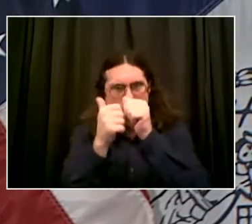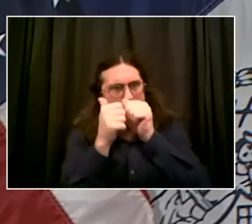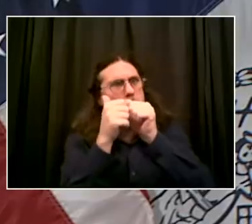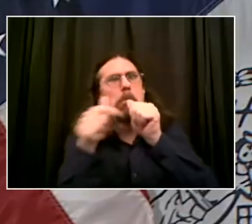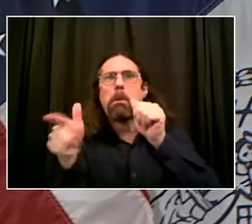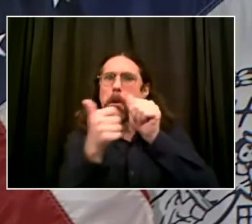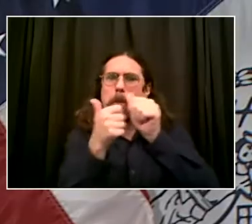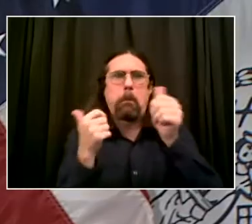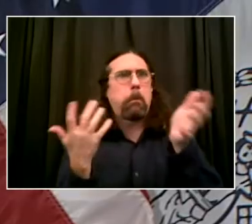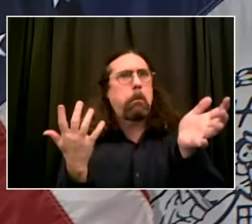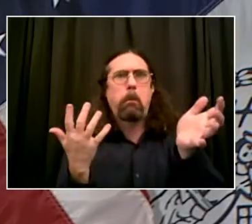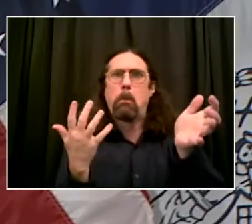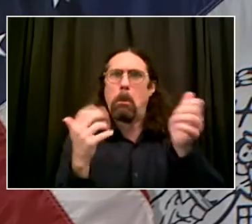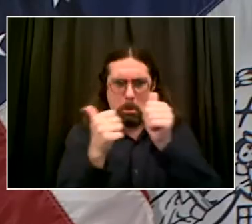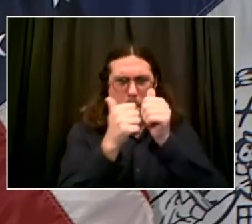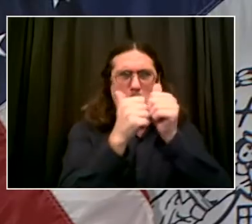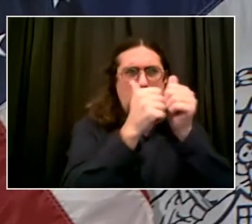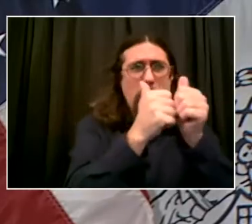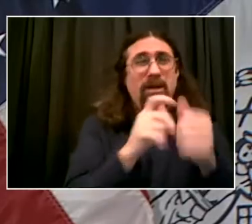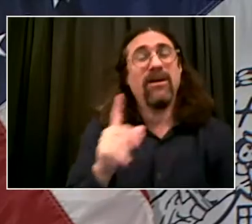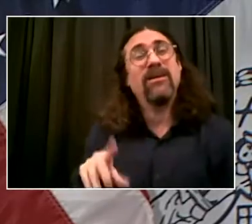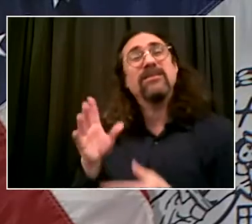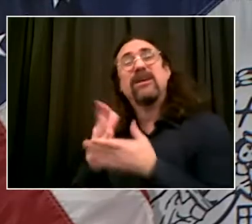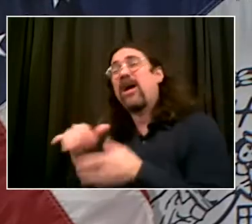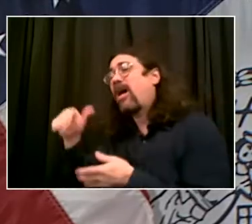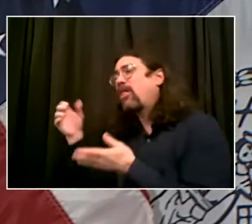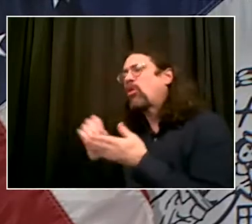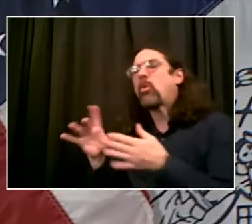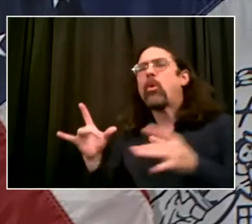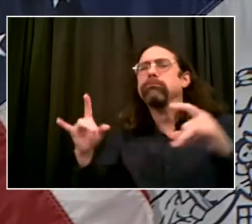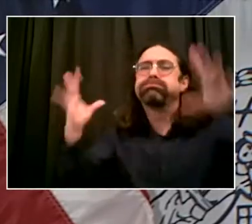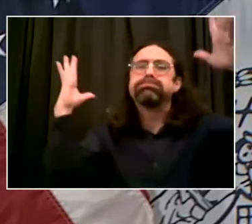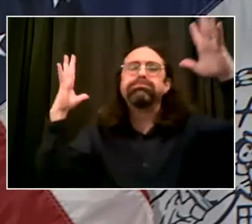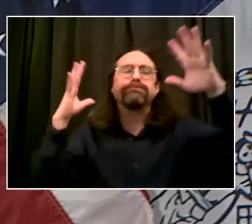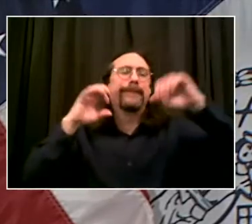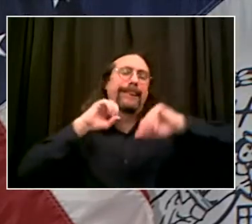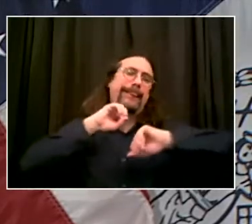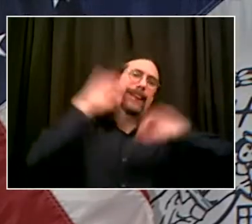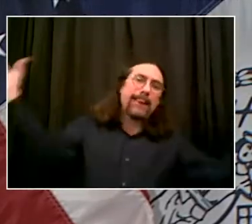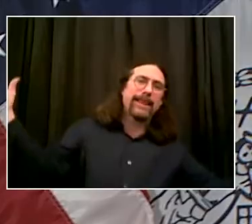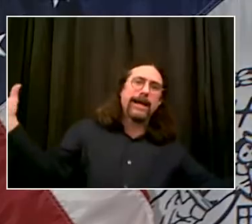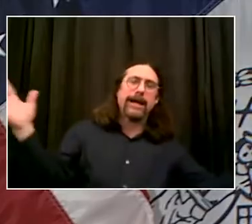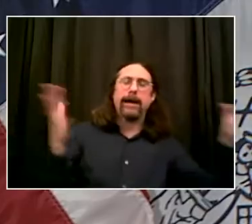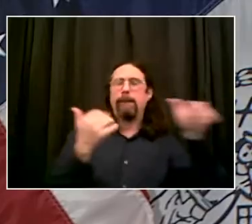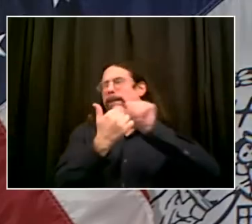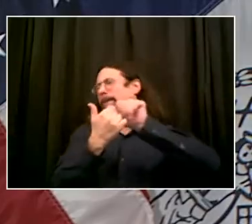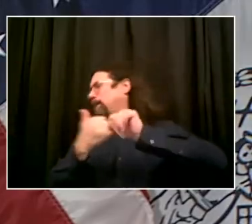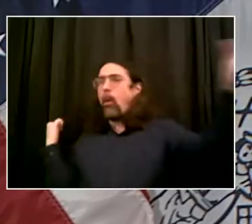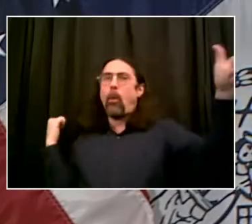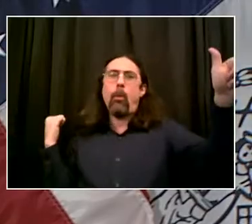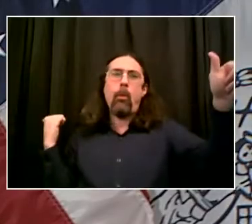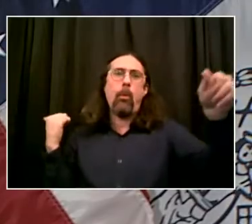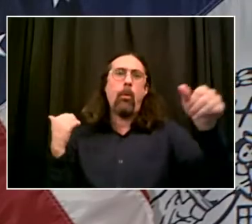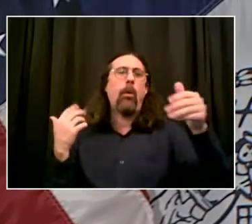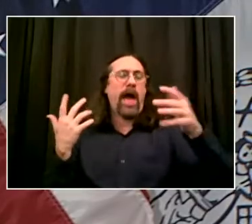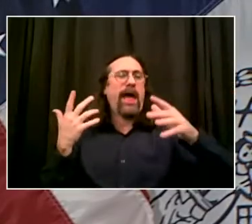NOW. MY QUESTION WOULD BE A FOLLOW-UP, I